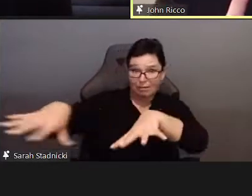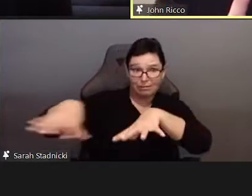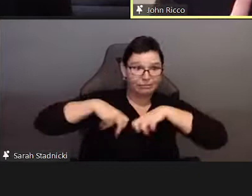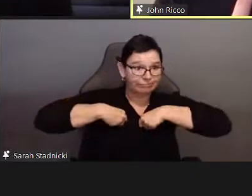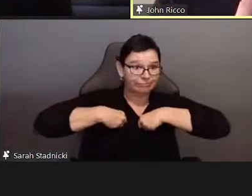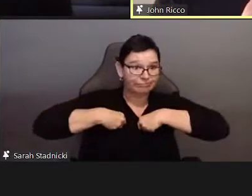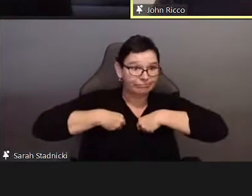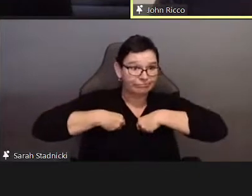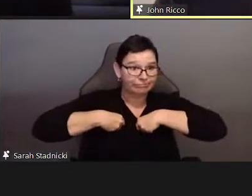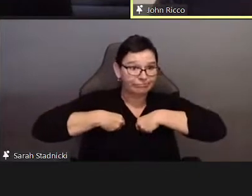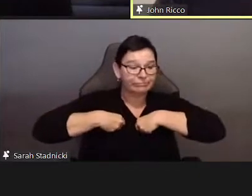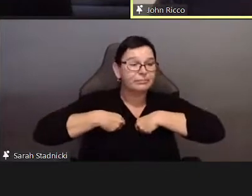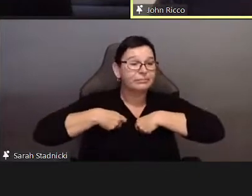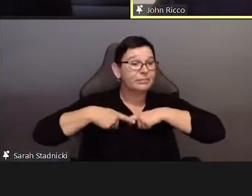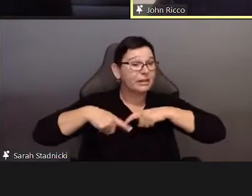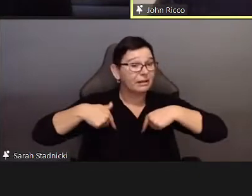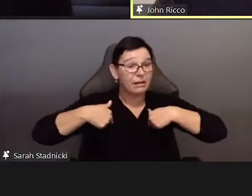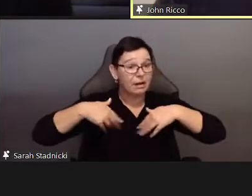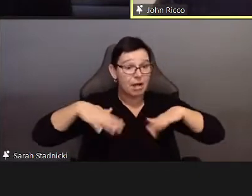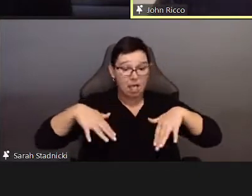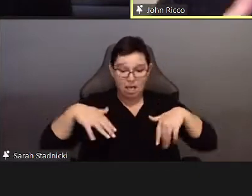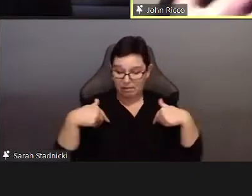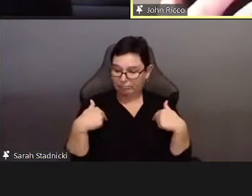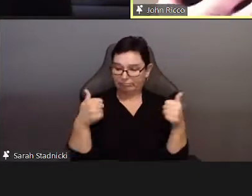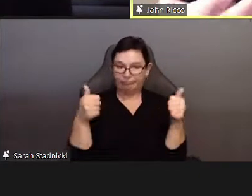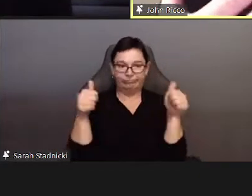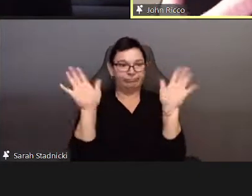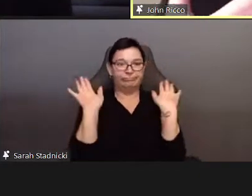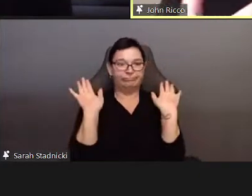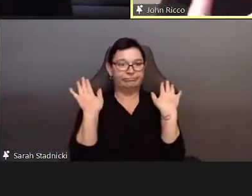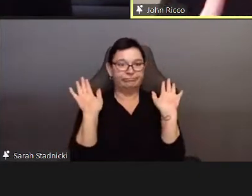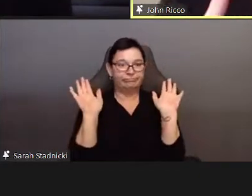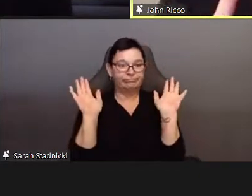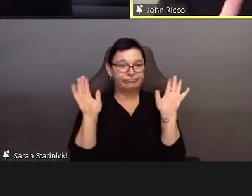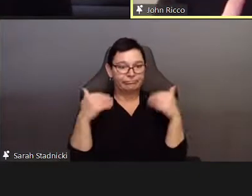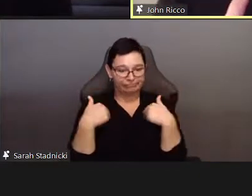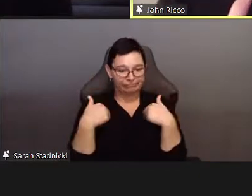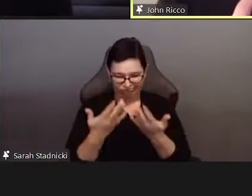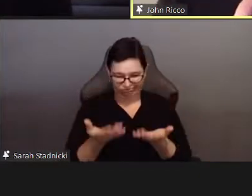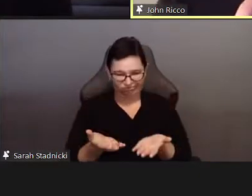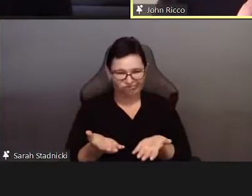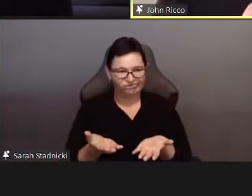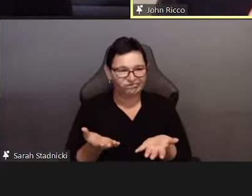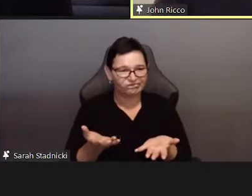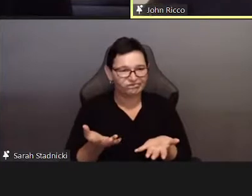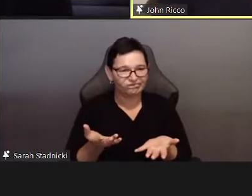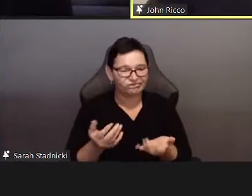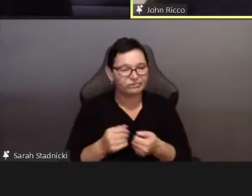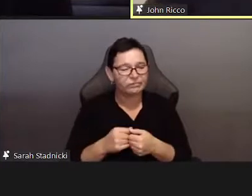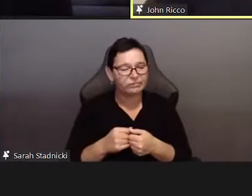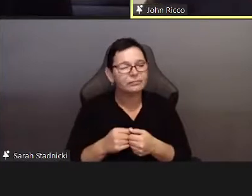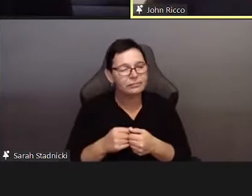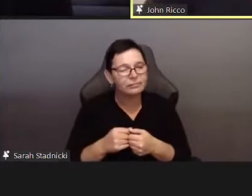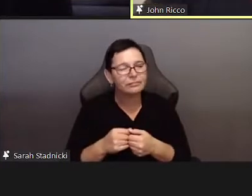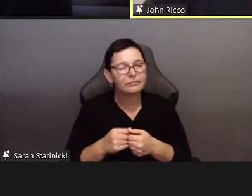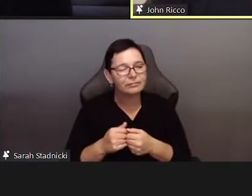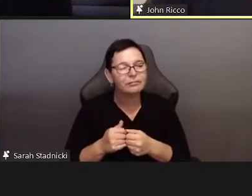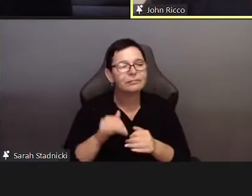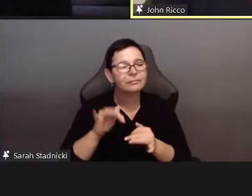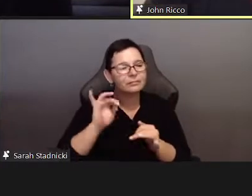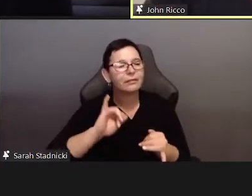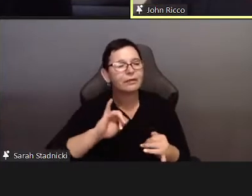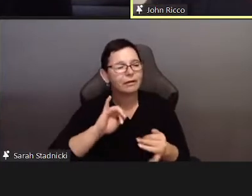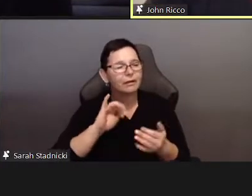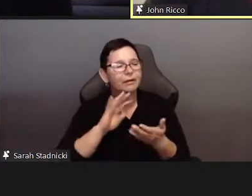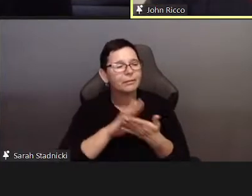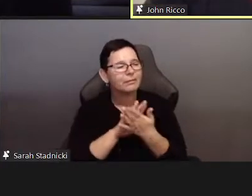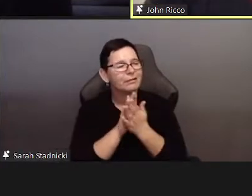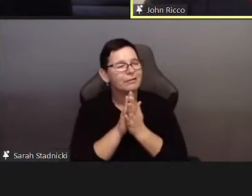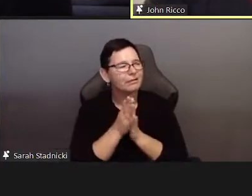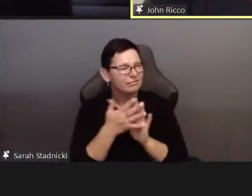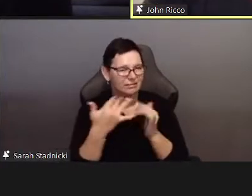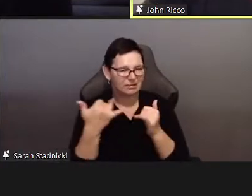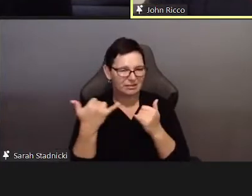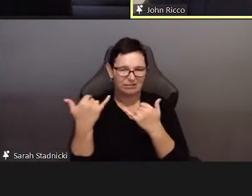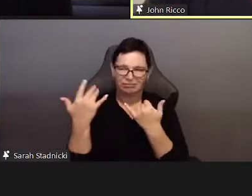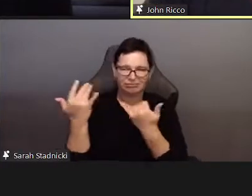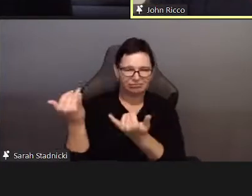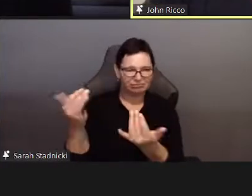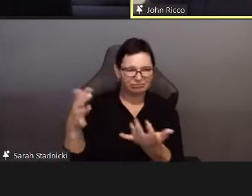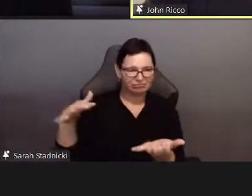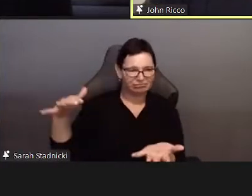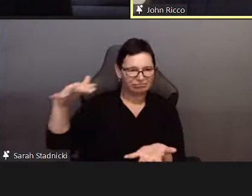Thea attention to this unlived.